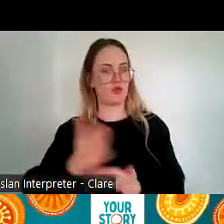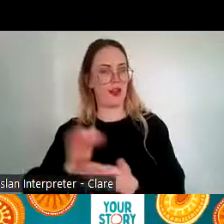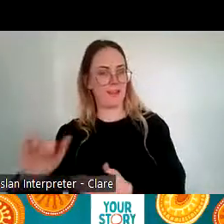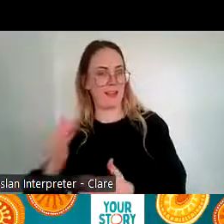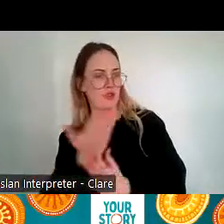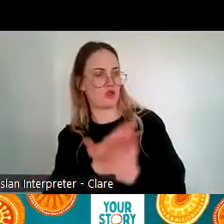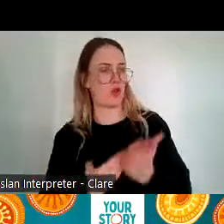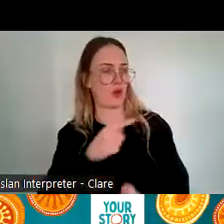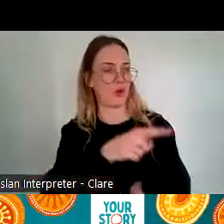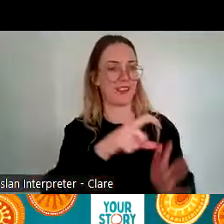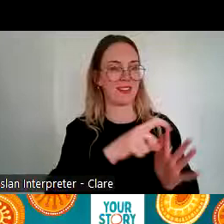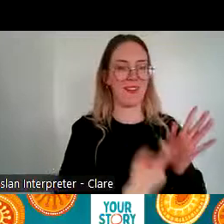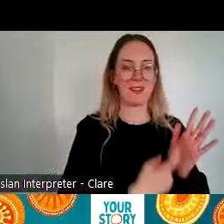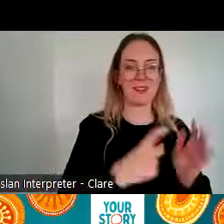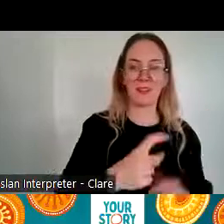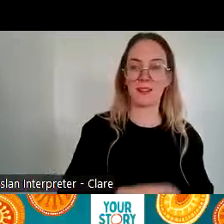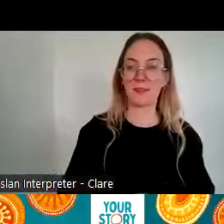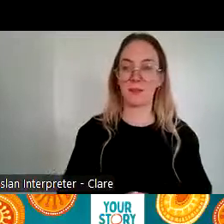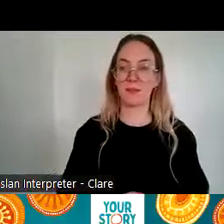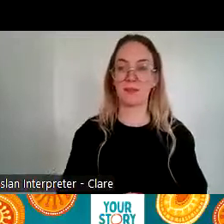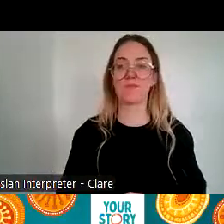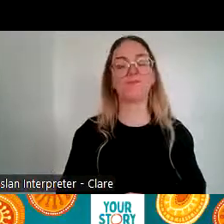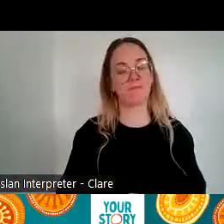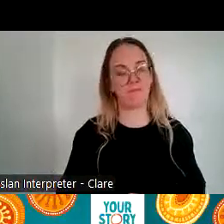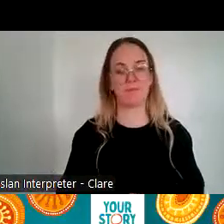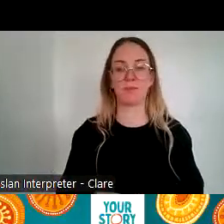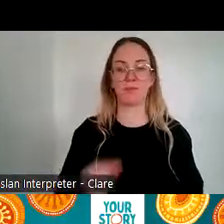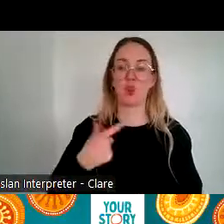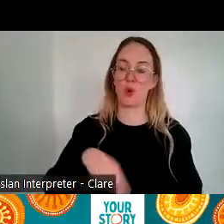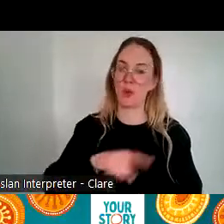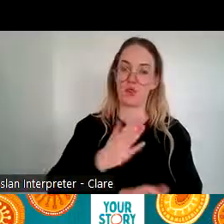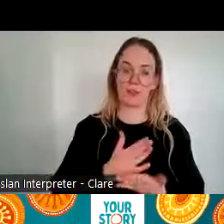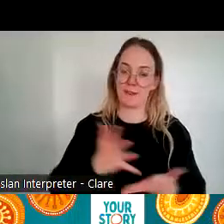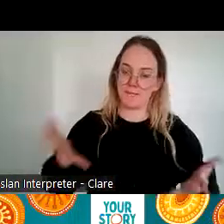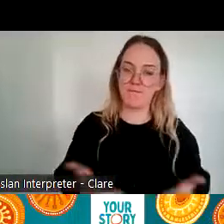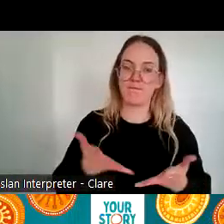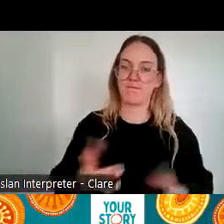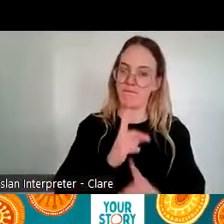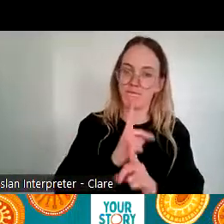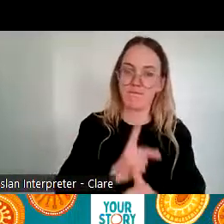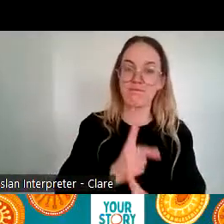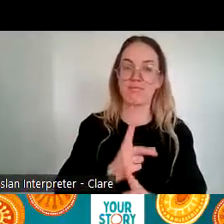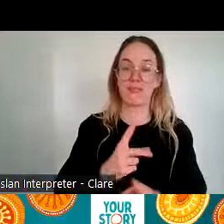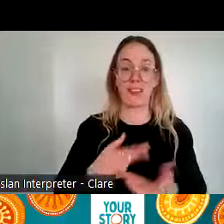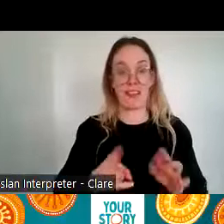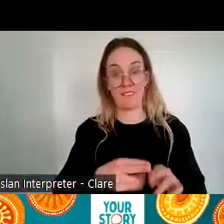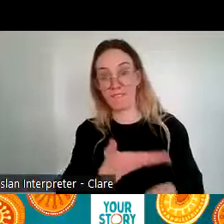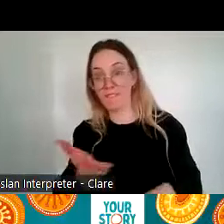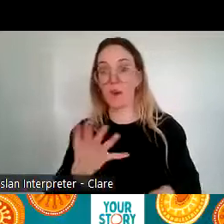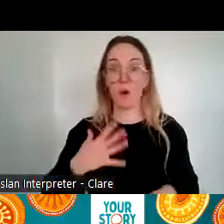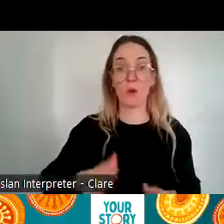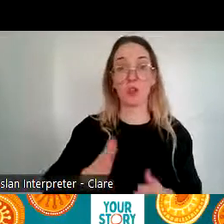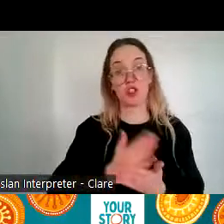and it's for that reason that we strongly advise anyone who is wishing to share their story